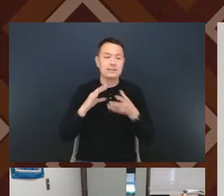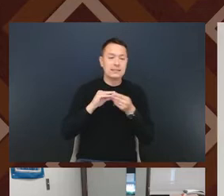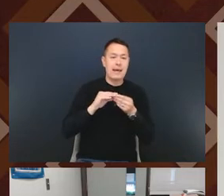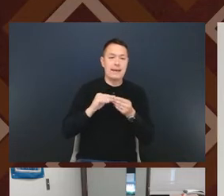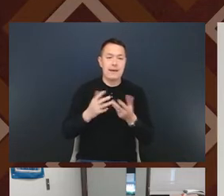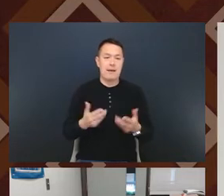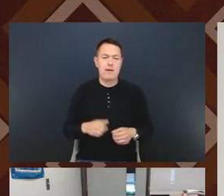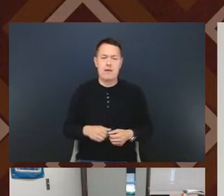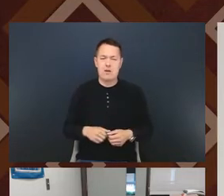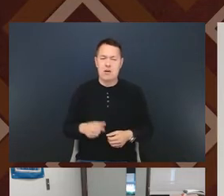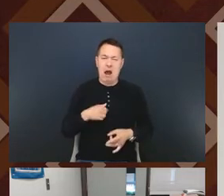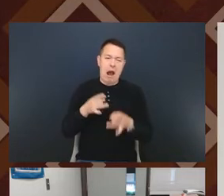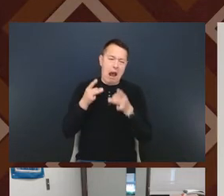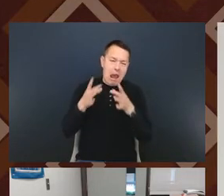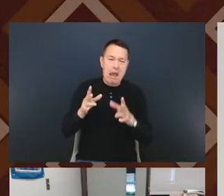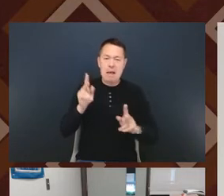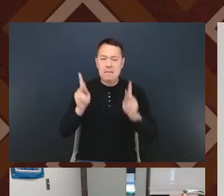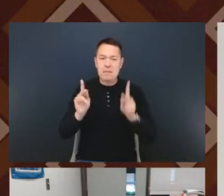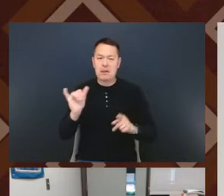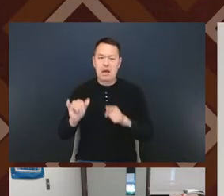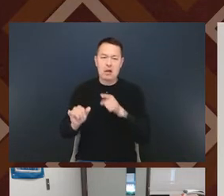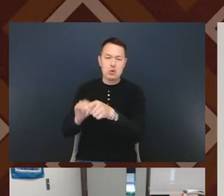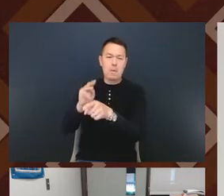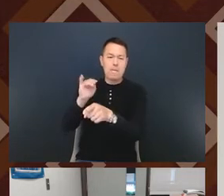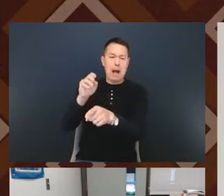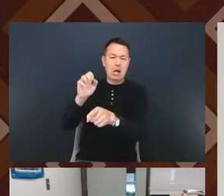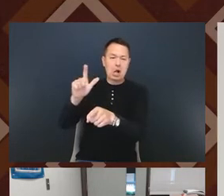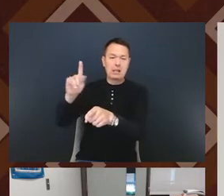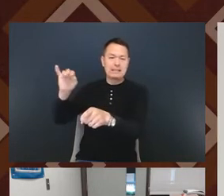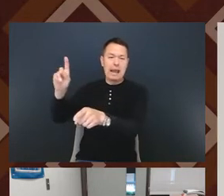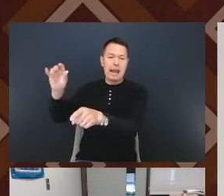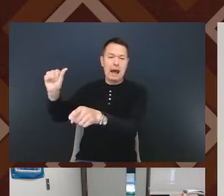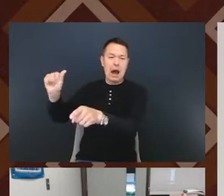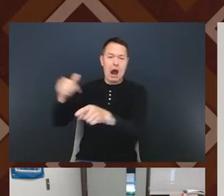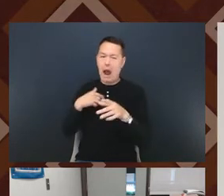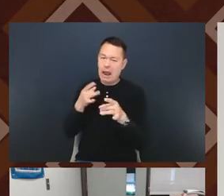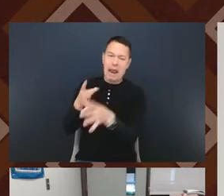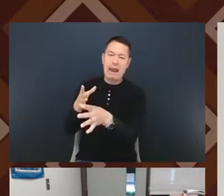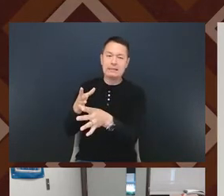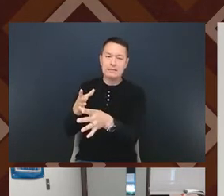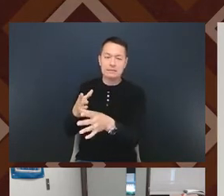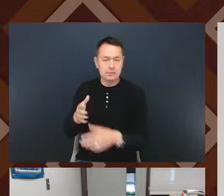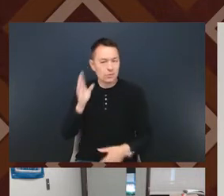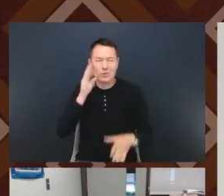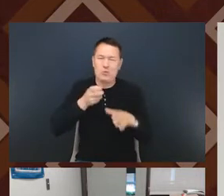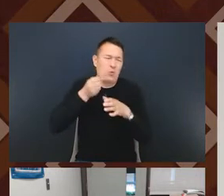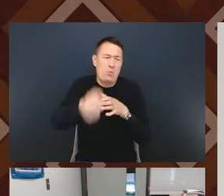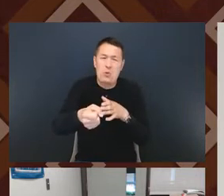I hate people like Michael Takata, they would remove me from the case.